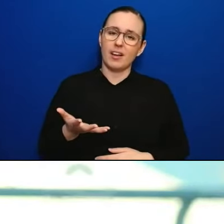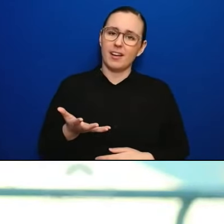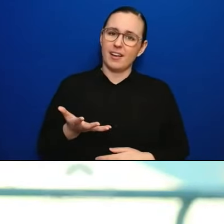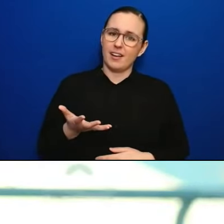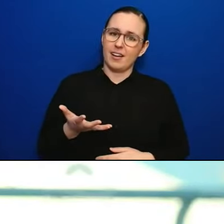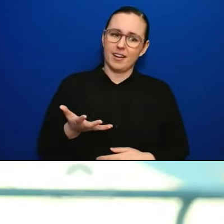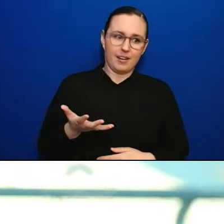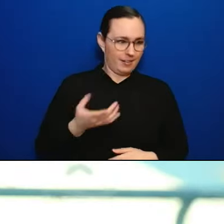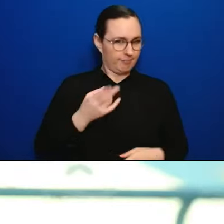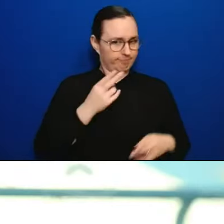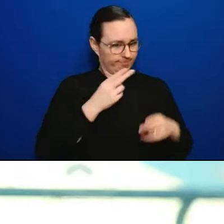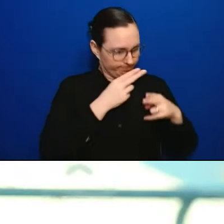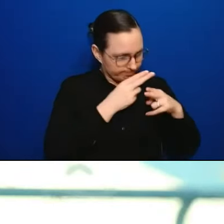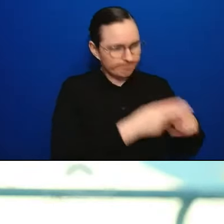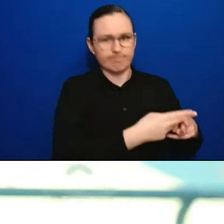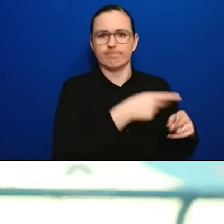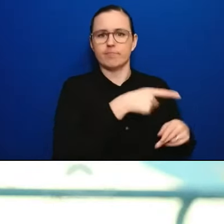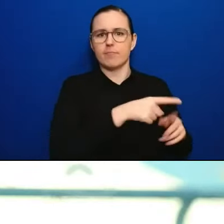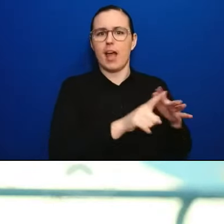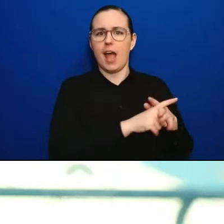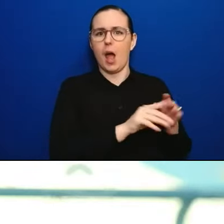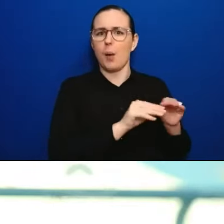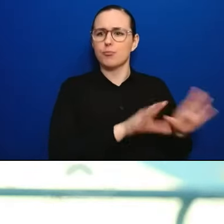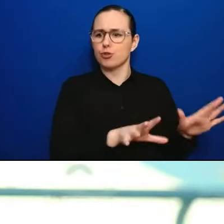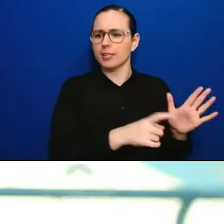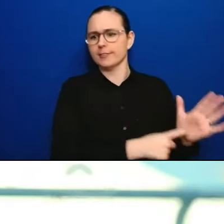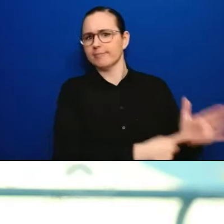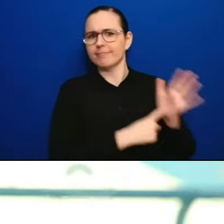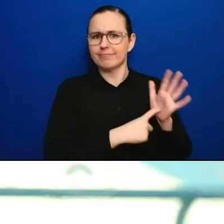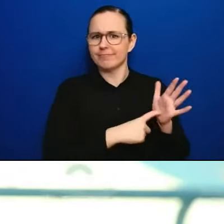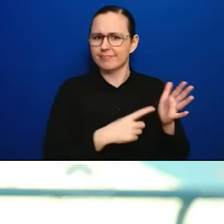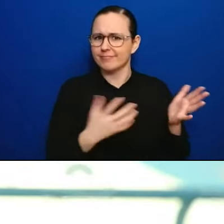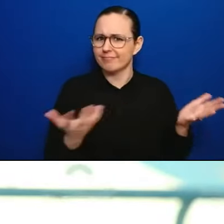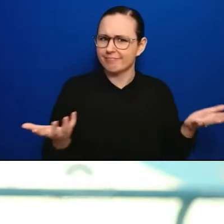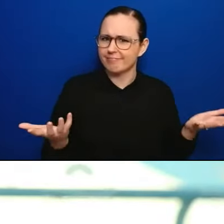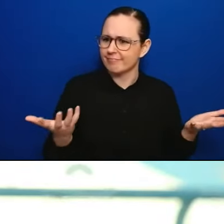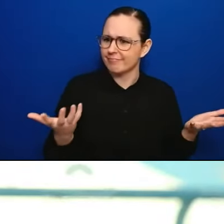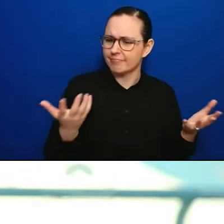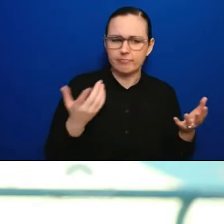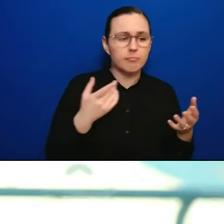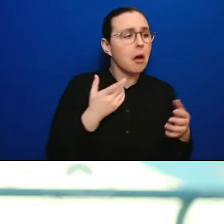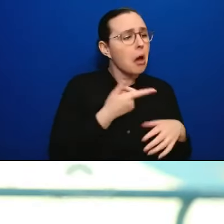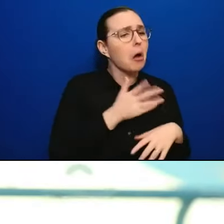My question is, you know, you're abandoning that